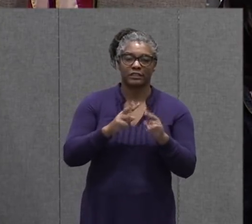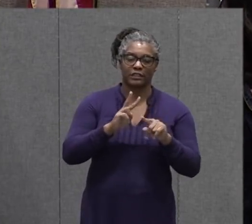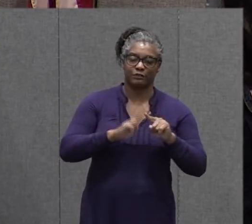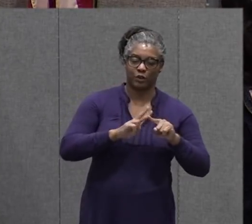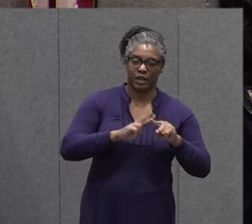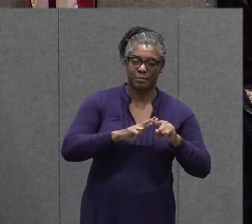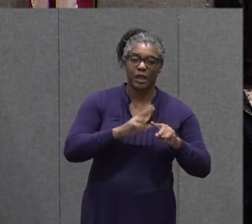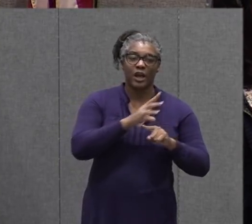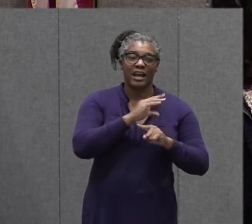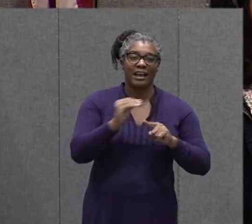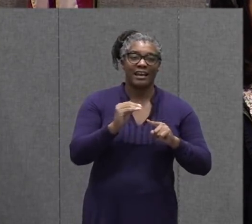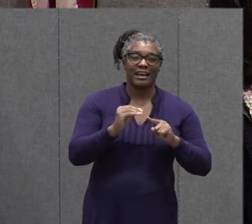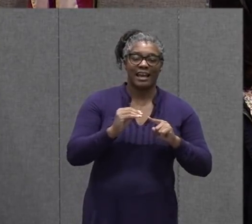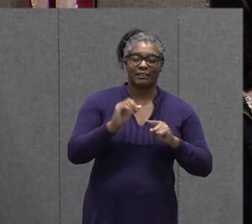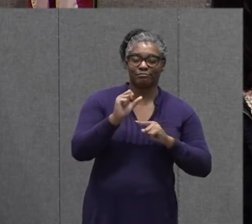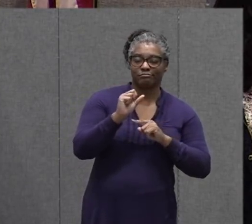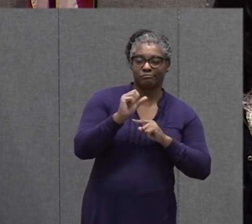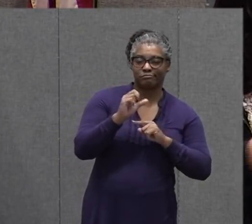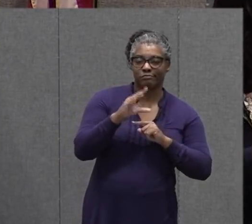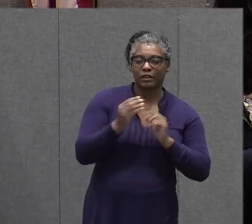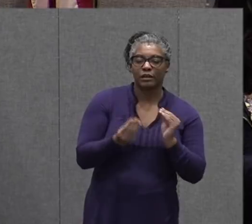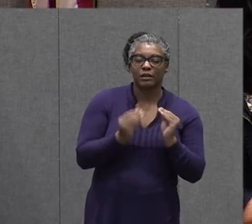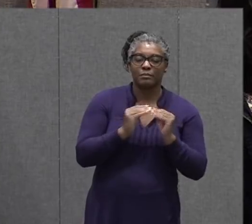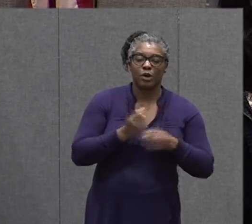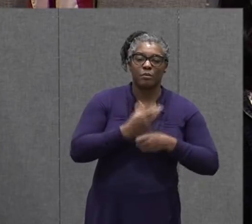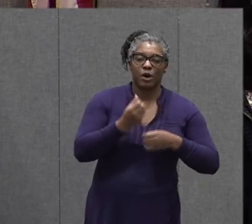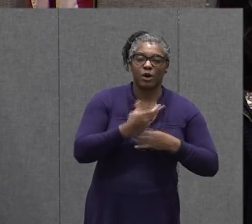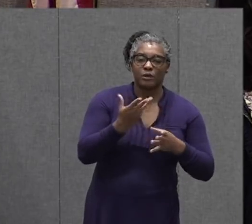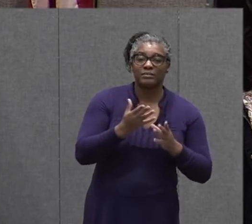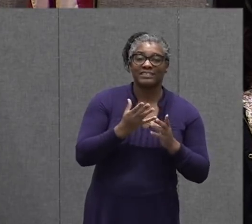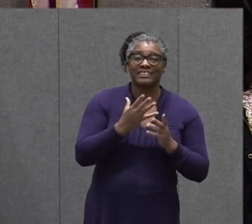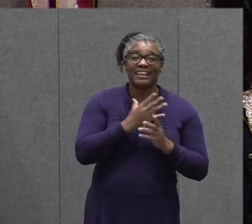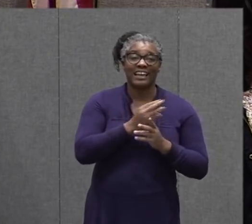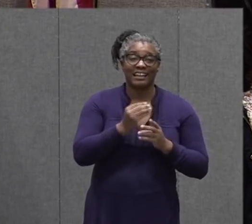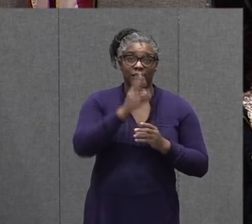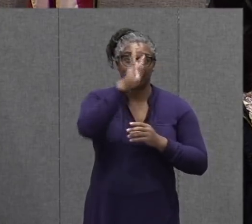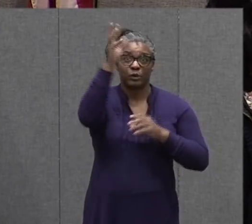and, maybe brainstorm how we can really get Mr. R, to love poems and poetry,